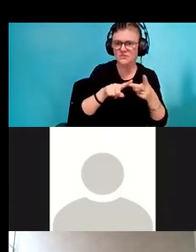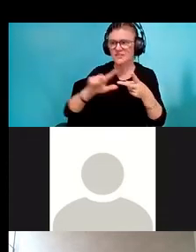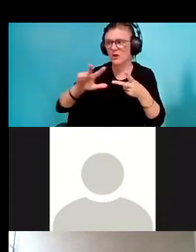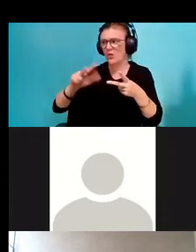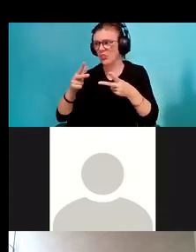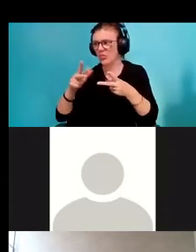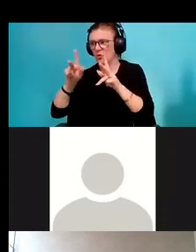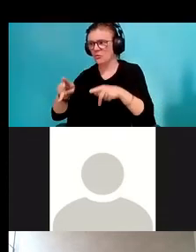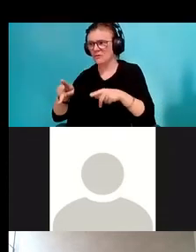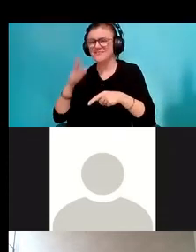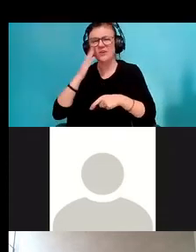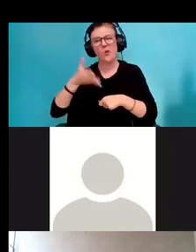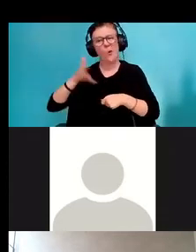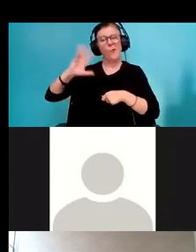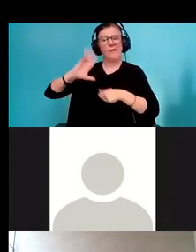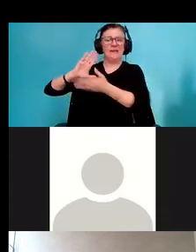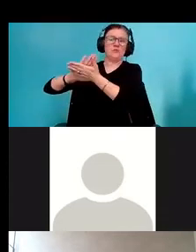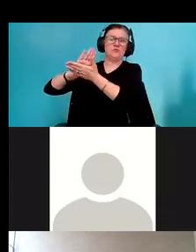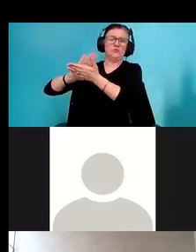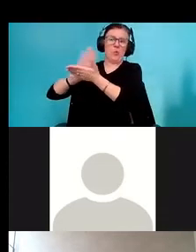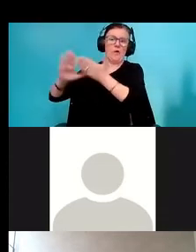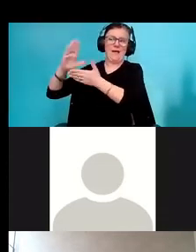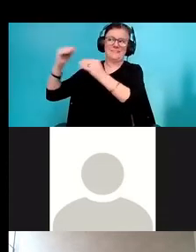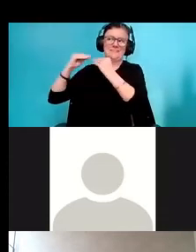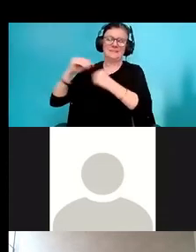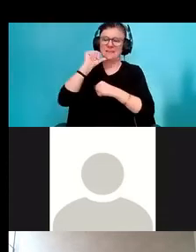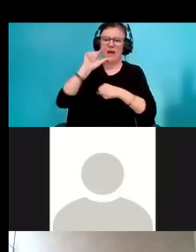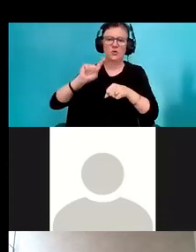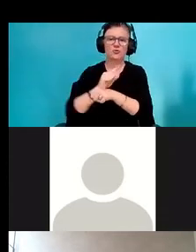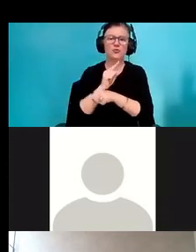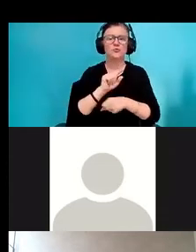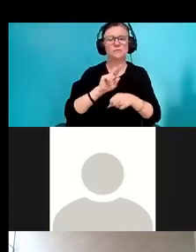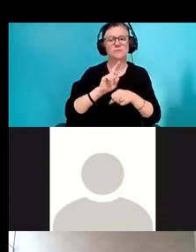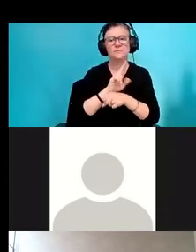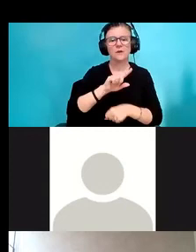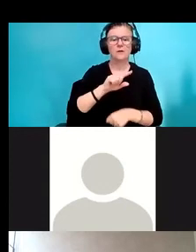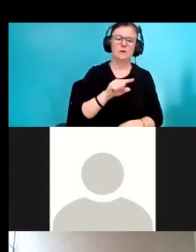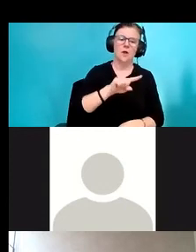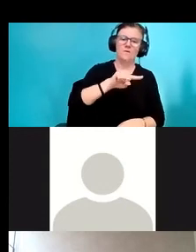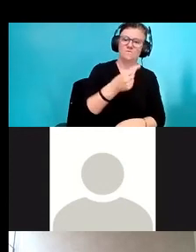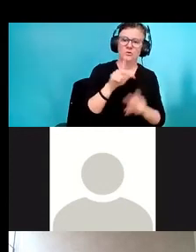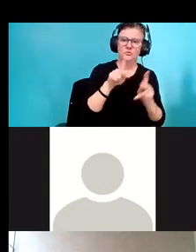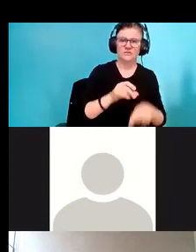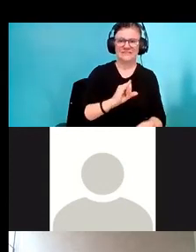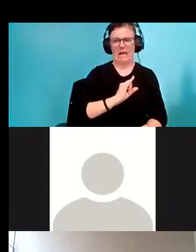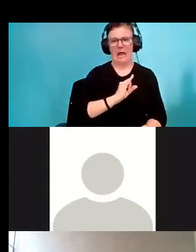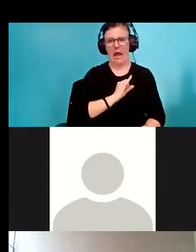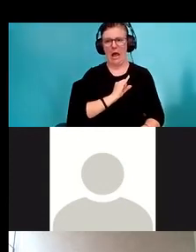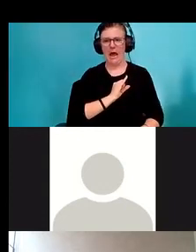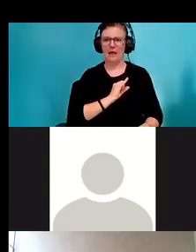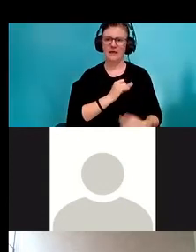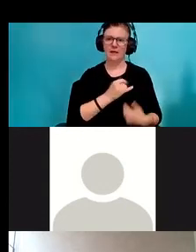not to use first person, I-language,